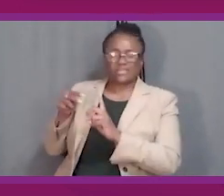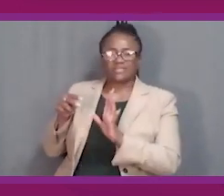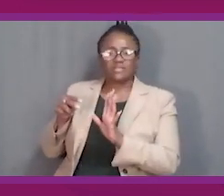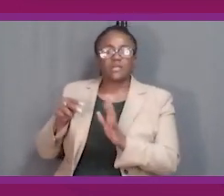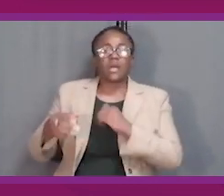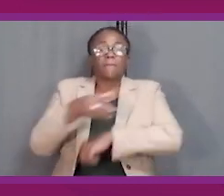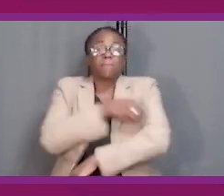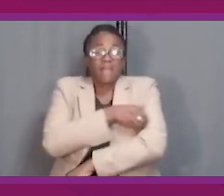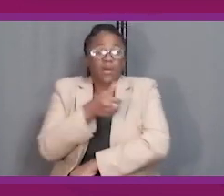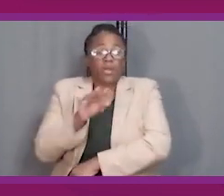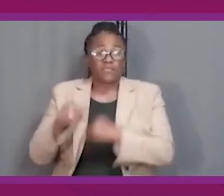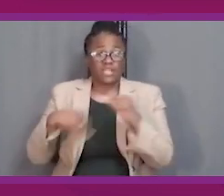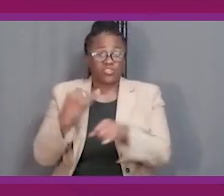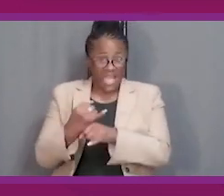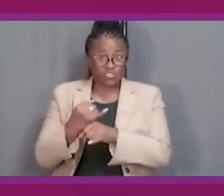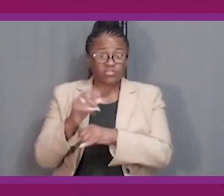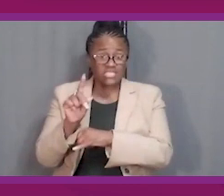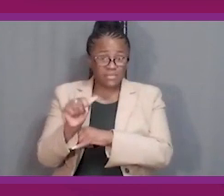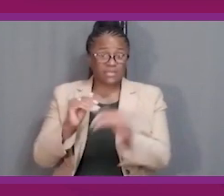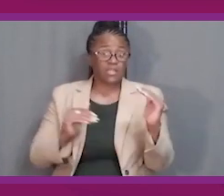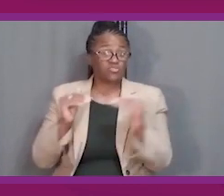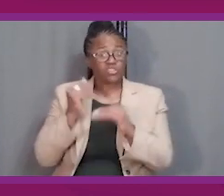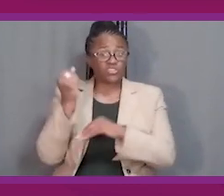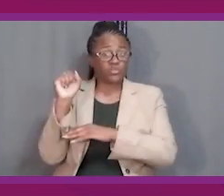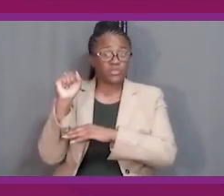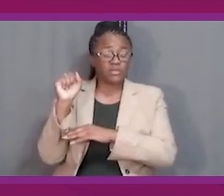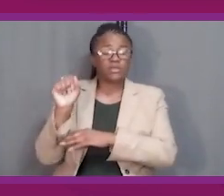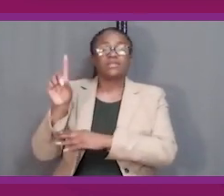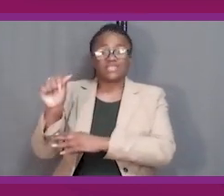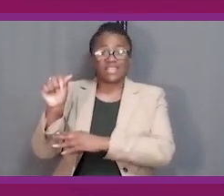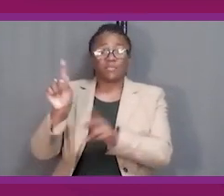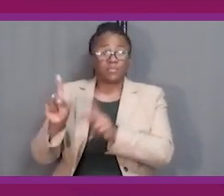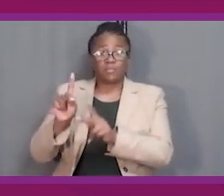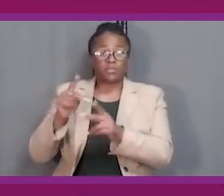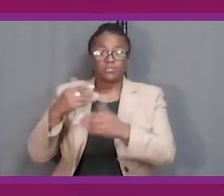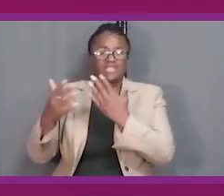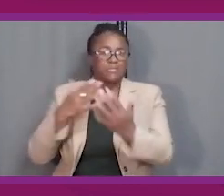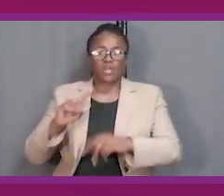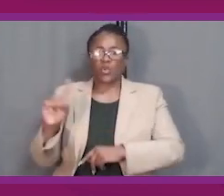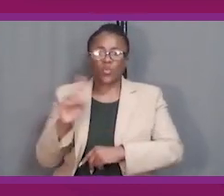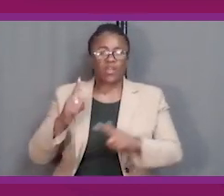they live and in their own communities, can get to dictate what justice would look like, what freedom